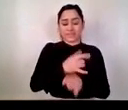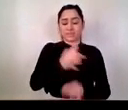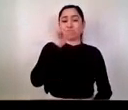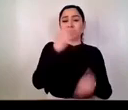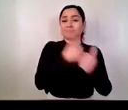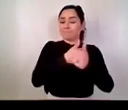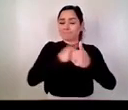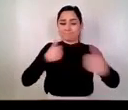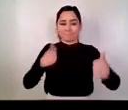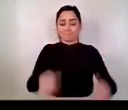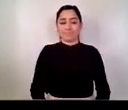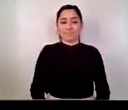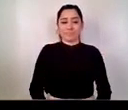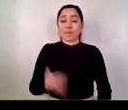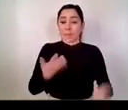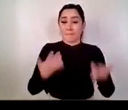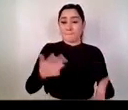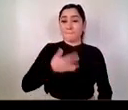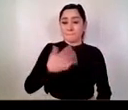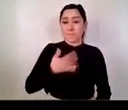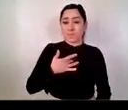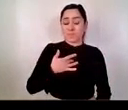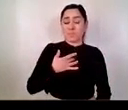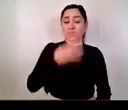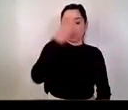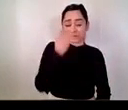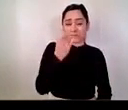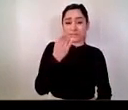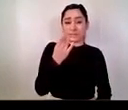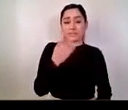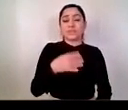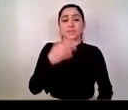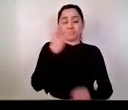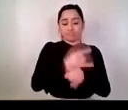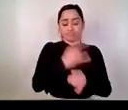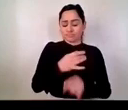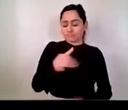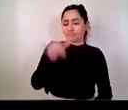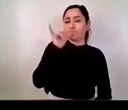A nightcap might make you get a little bit sleepy, but alcohol keeps you in the lighter stages of sleep.